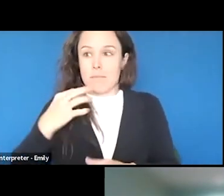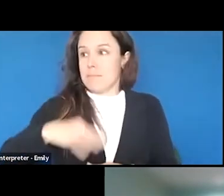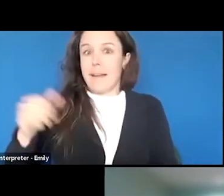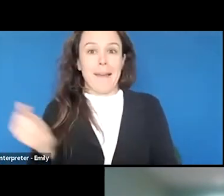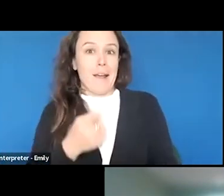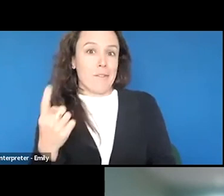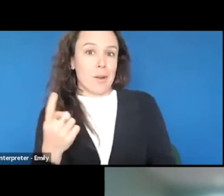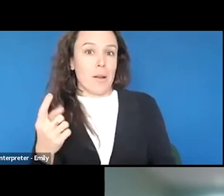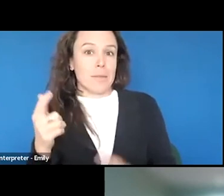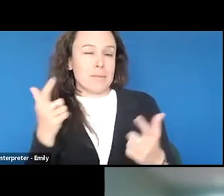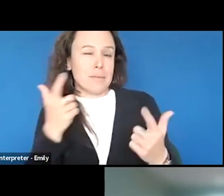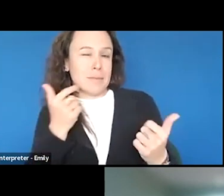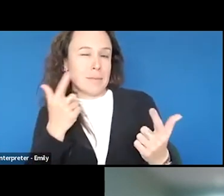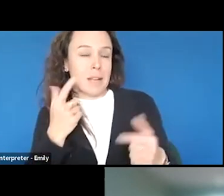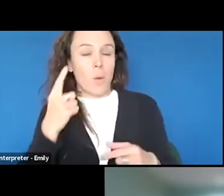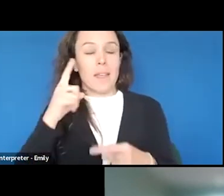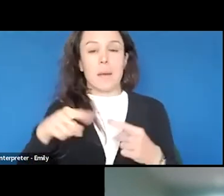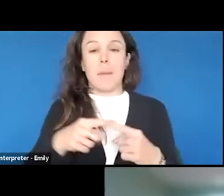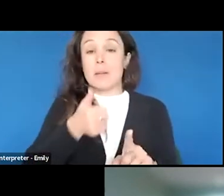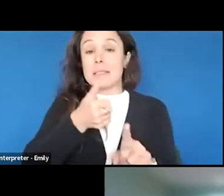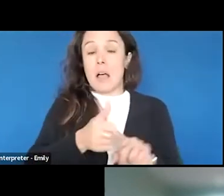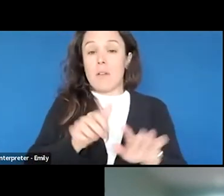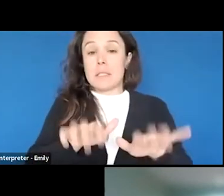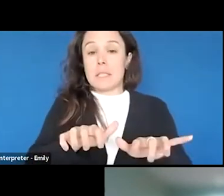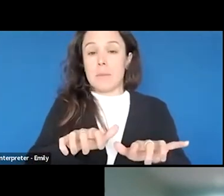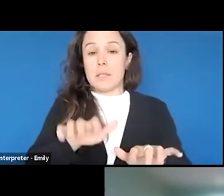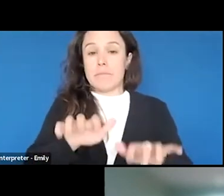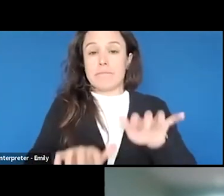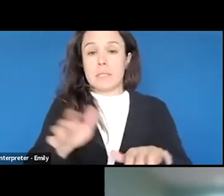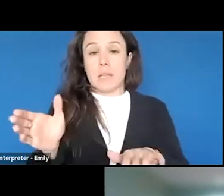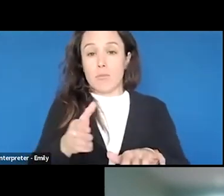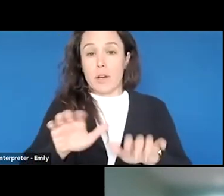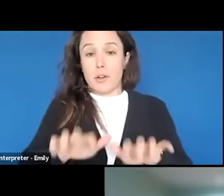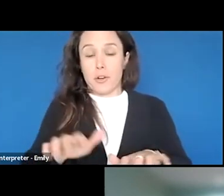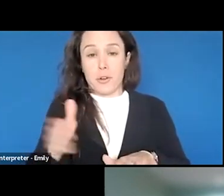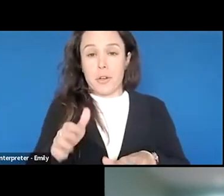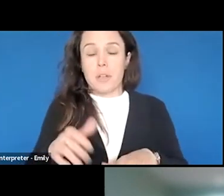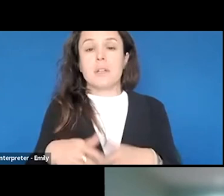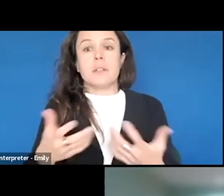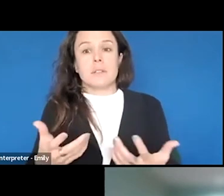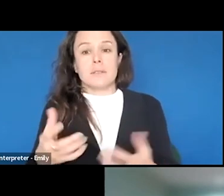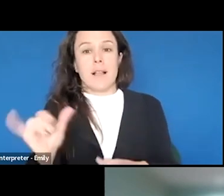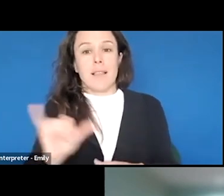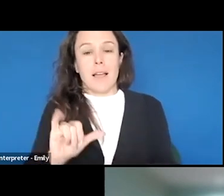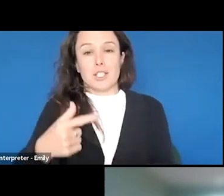think of the phrase self-typing typewriter which in a way is what the GPTs tend to be.